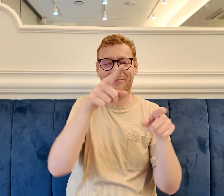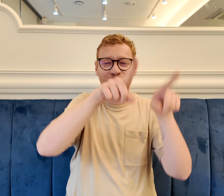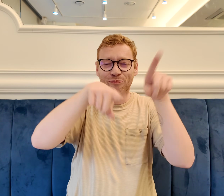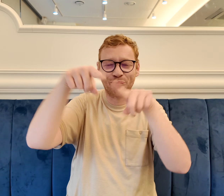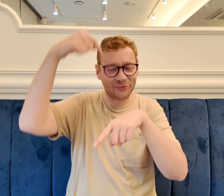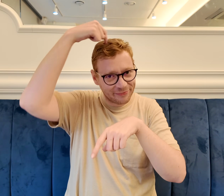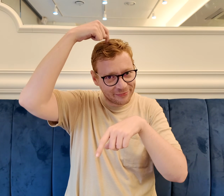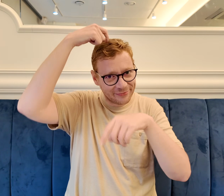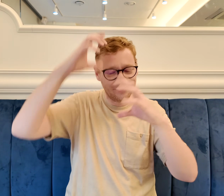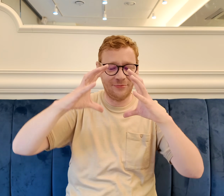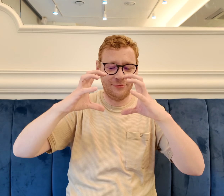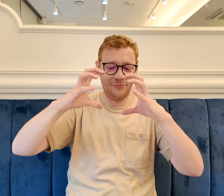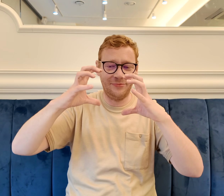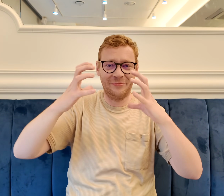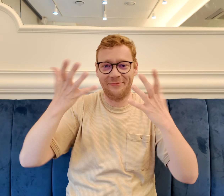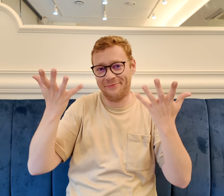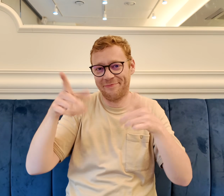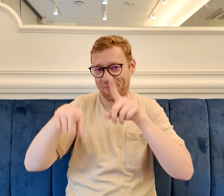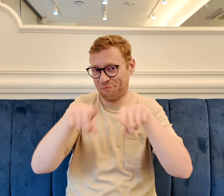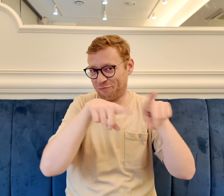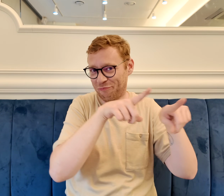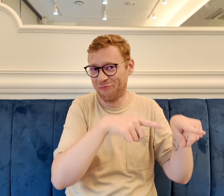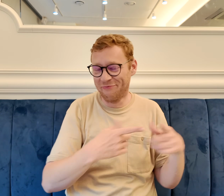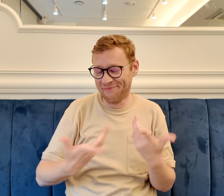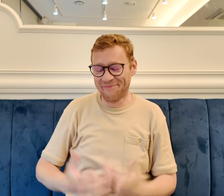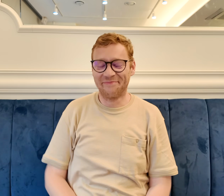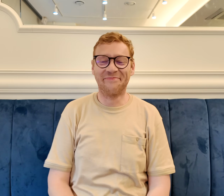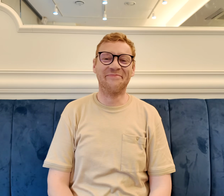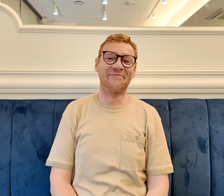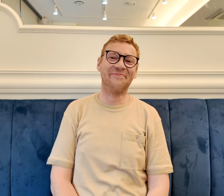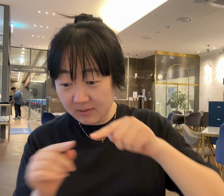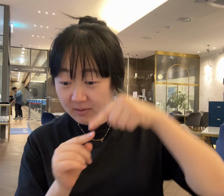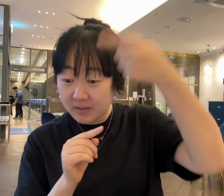No one's life or thoughts are the same.